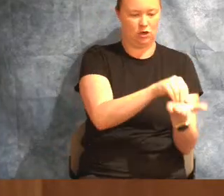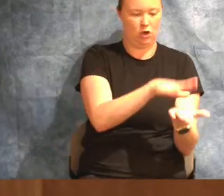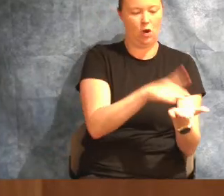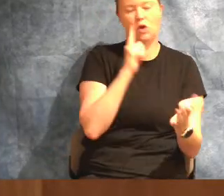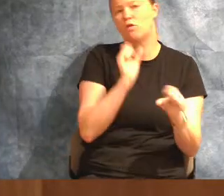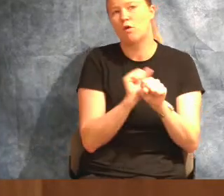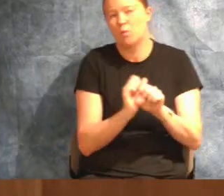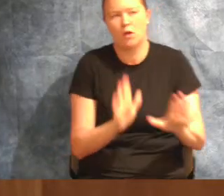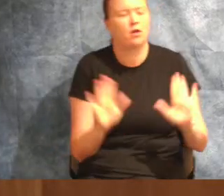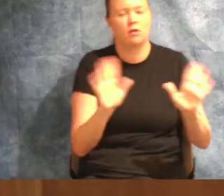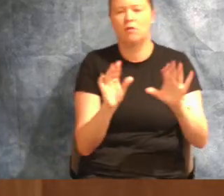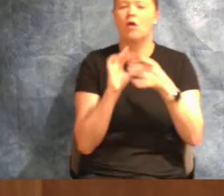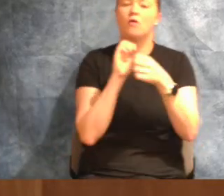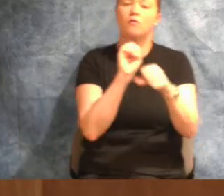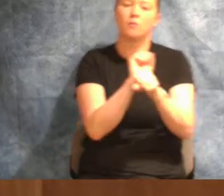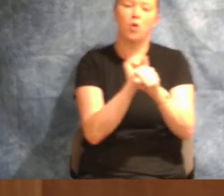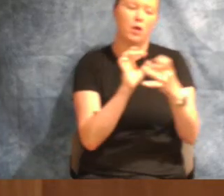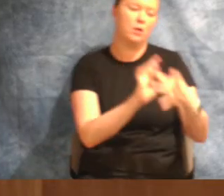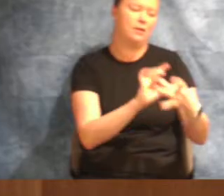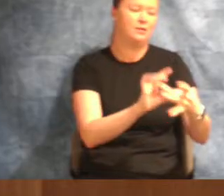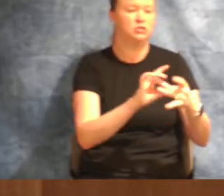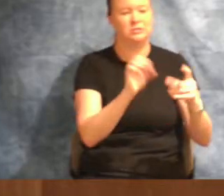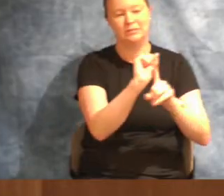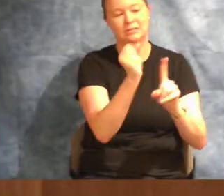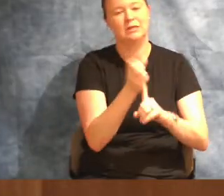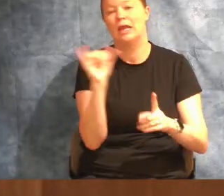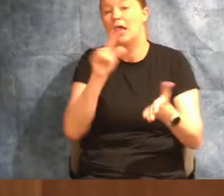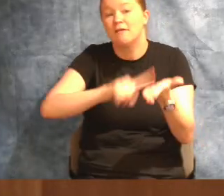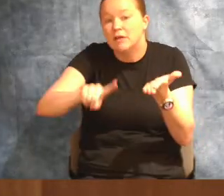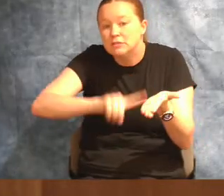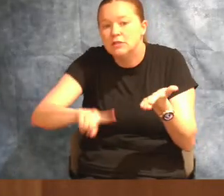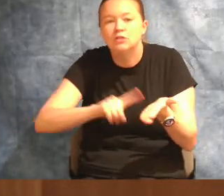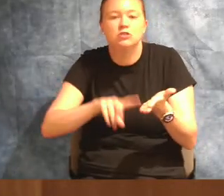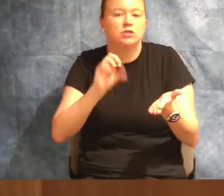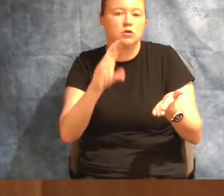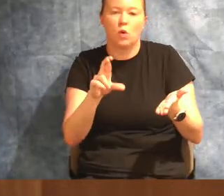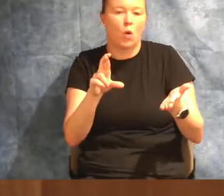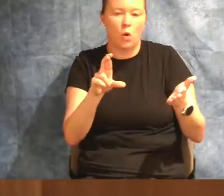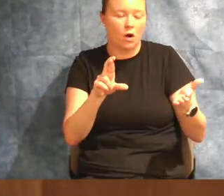I'm sorry, employee relations matters. So, like investigations or misconduct. So, that's all that